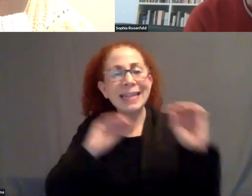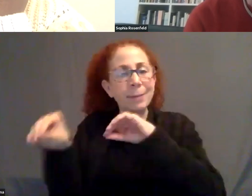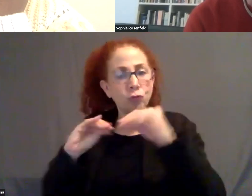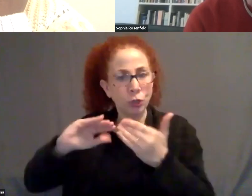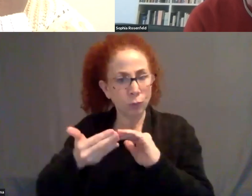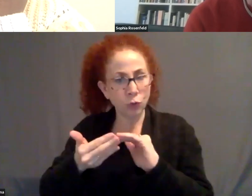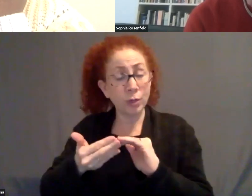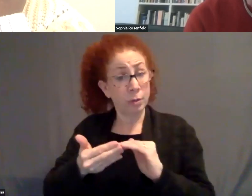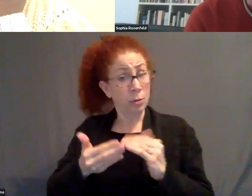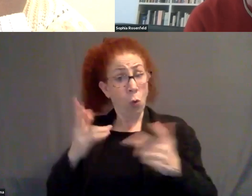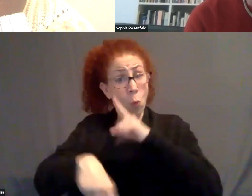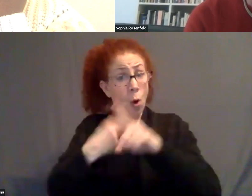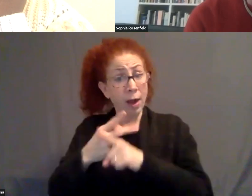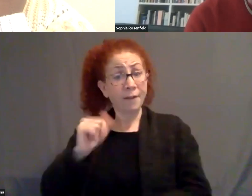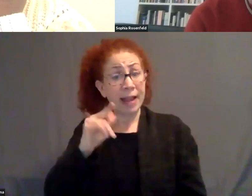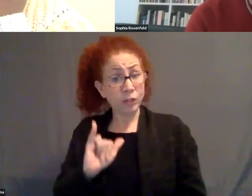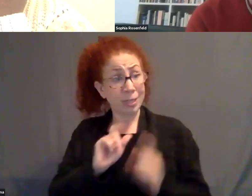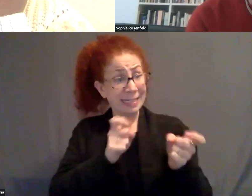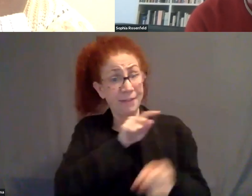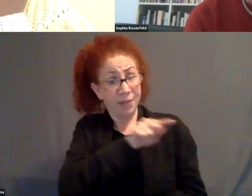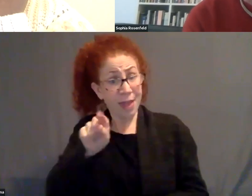as intermediaries between the system